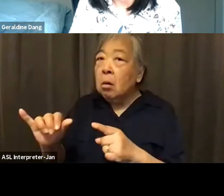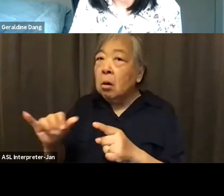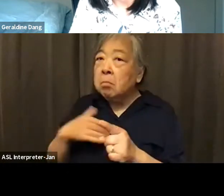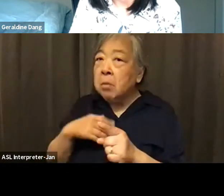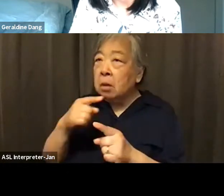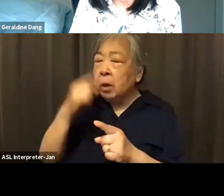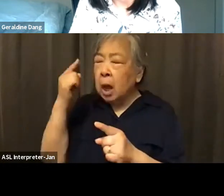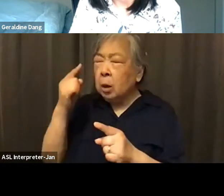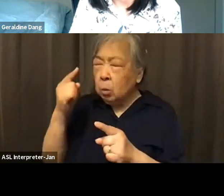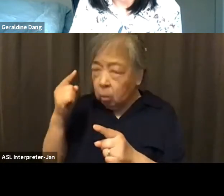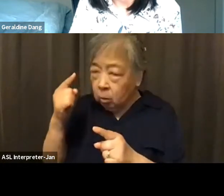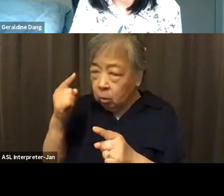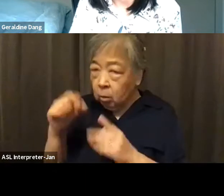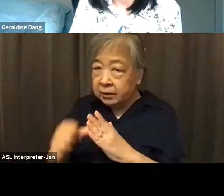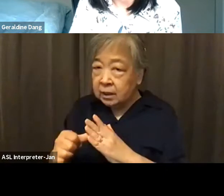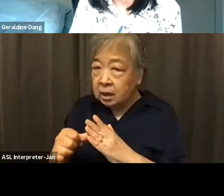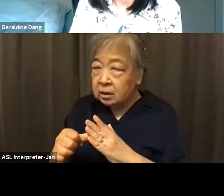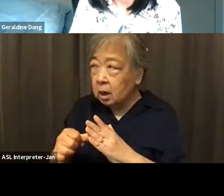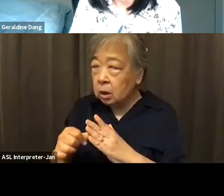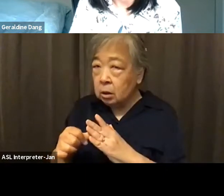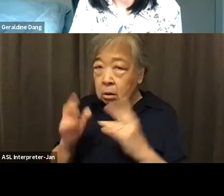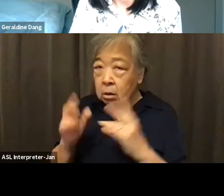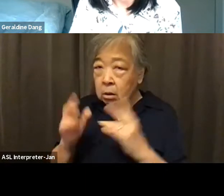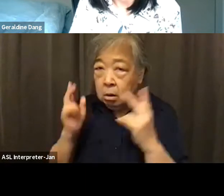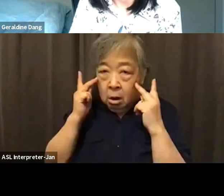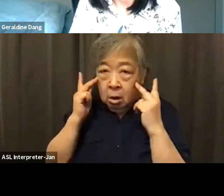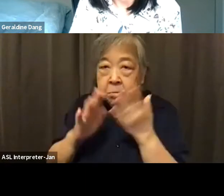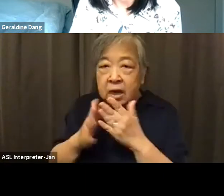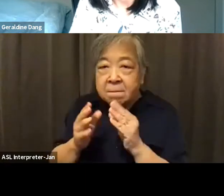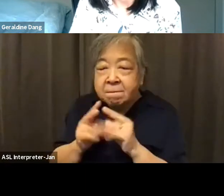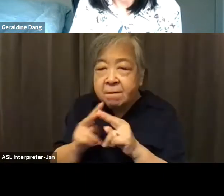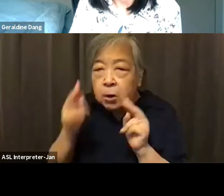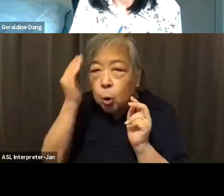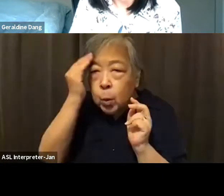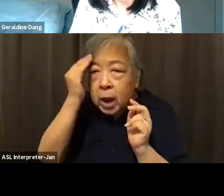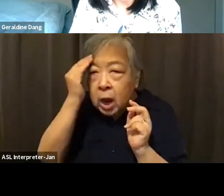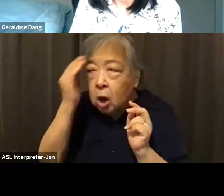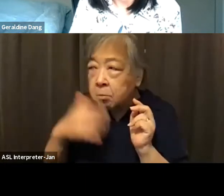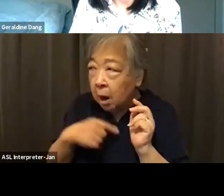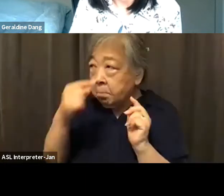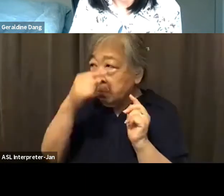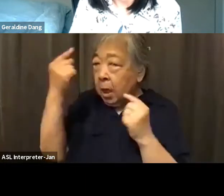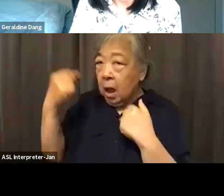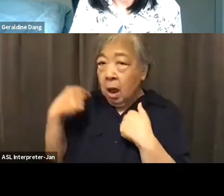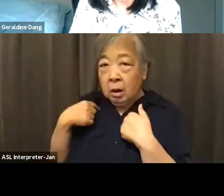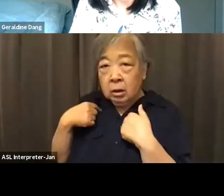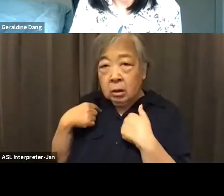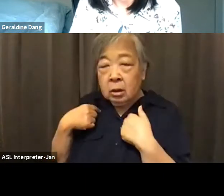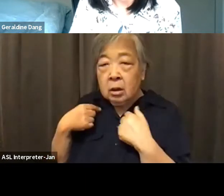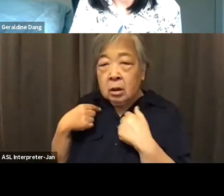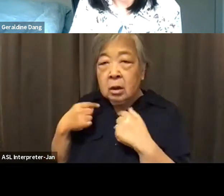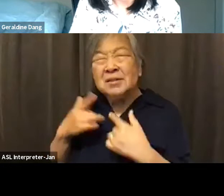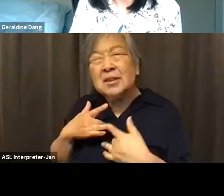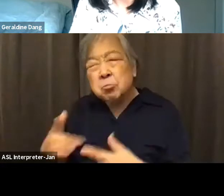I became extremely hyper aware of my Blackness, from the typical staring, dealing with